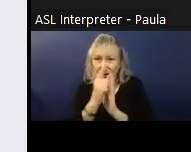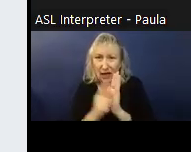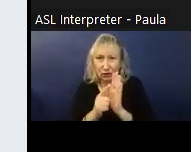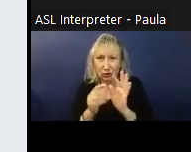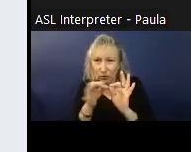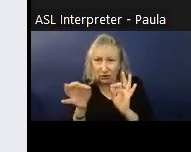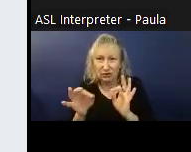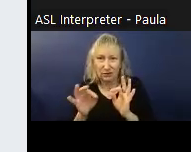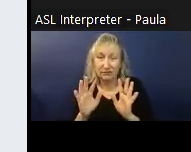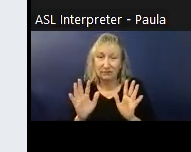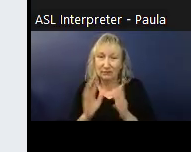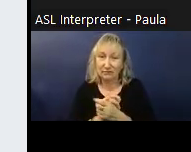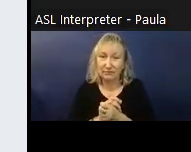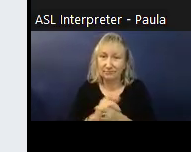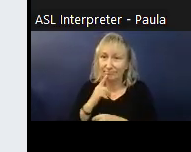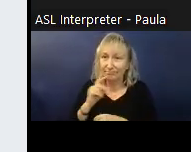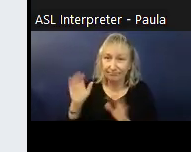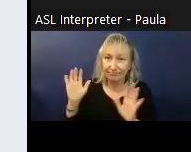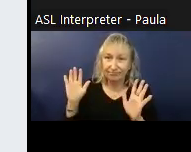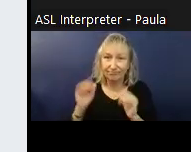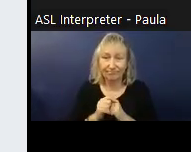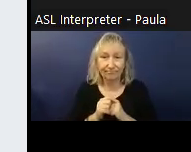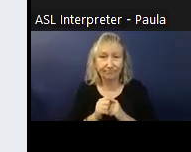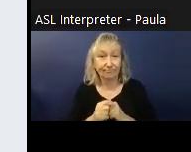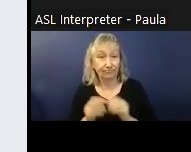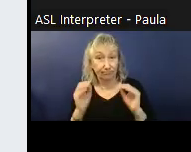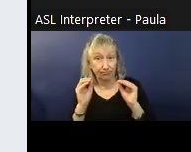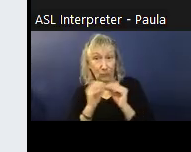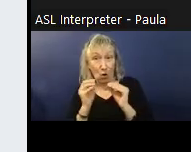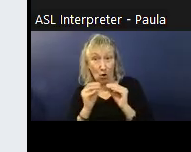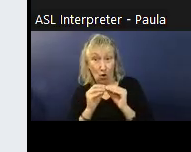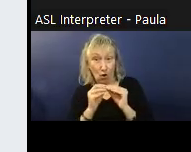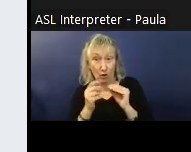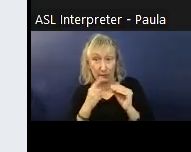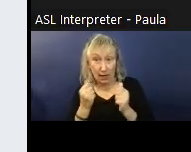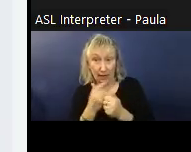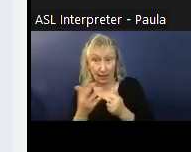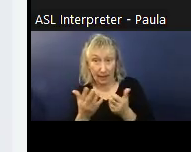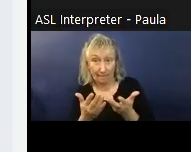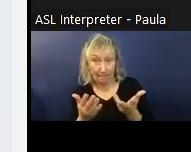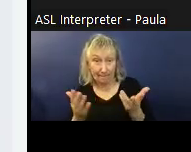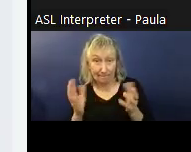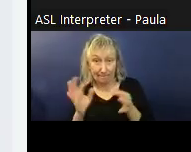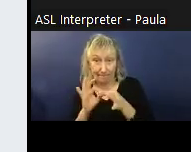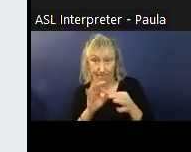OK. Any other comments on our facility section?